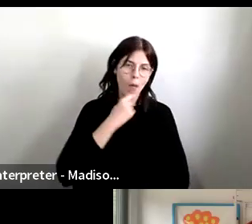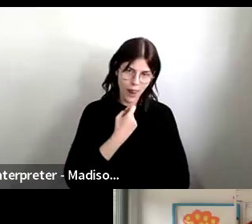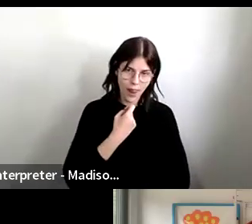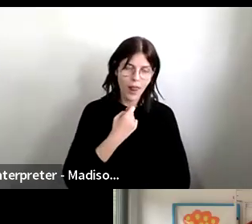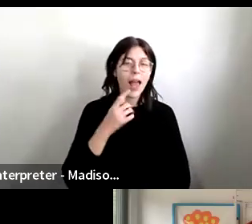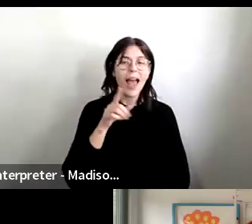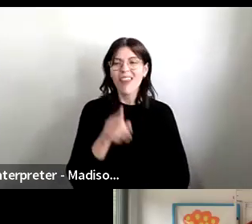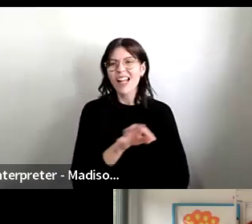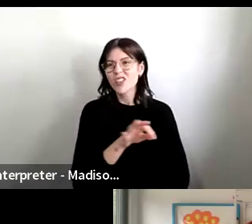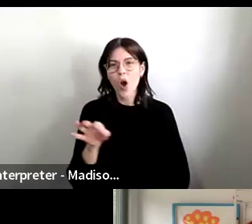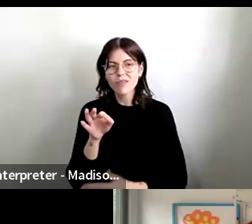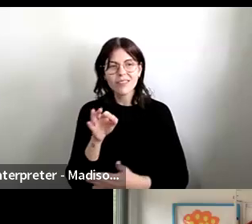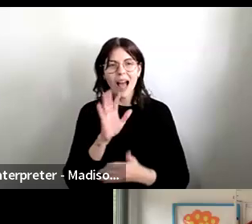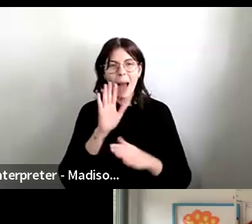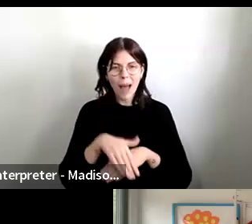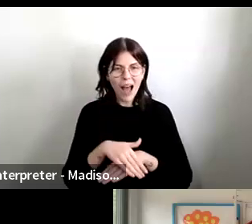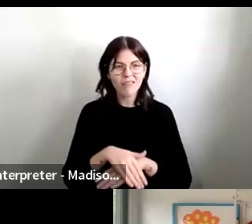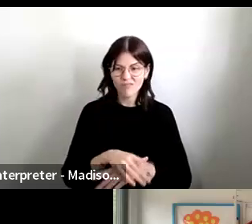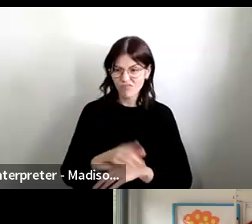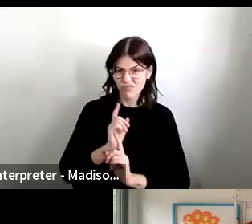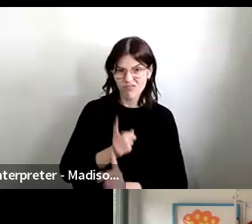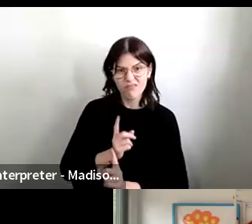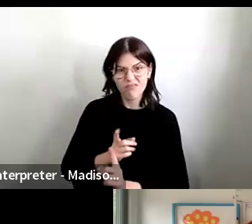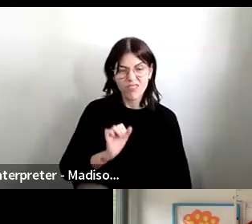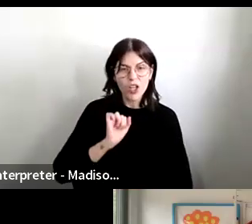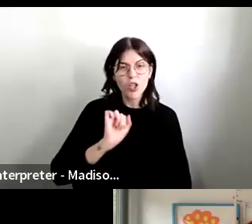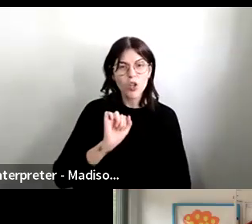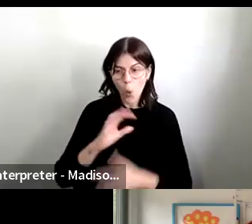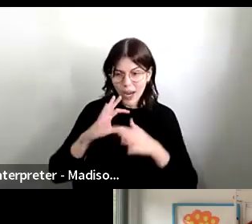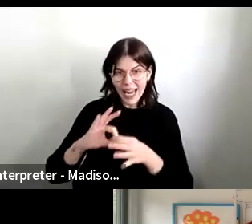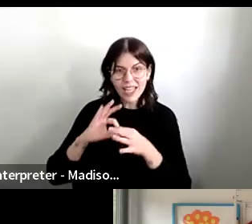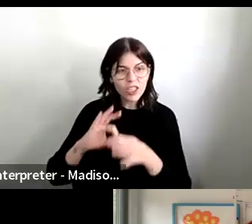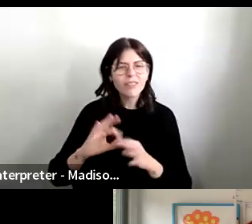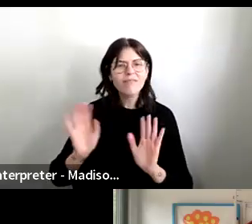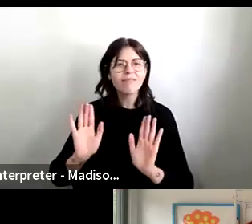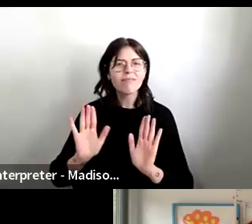about demonising those connections you have to the sector. Those connections are exactly why we asked